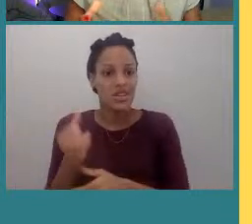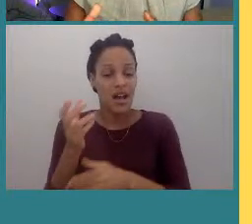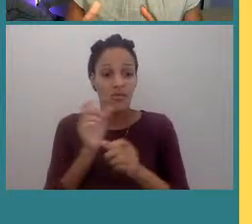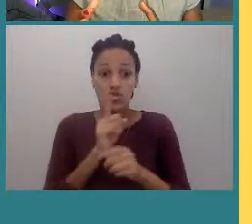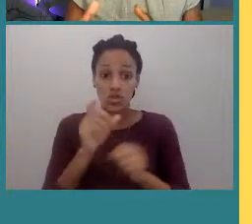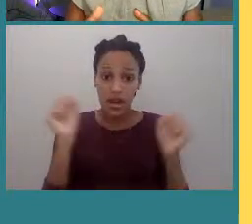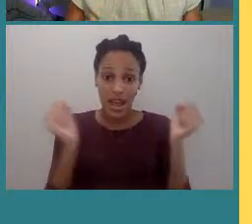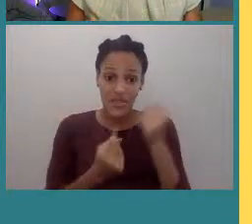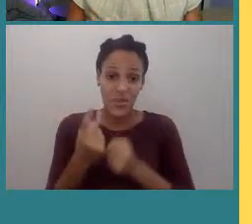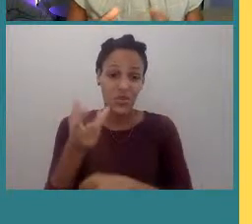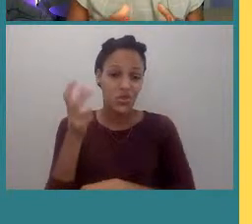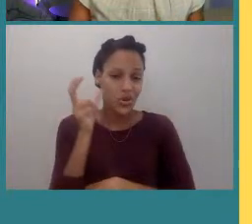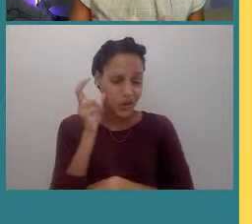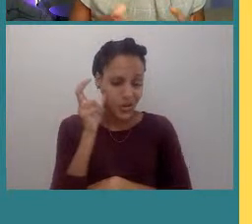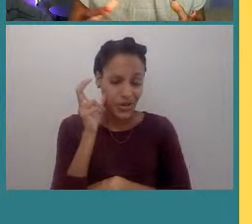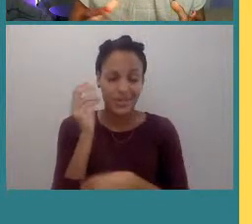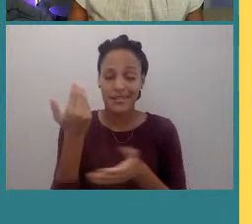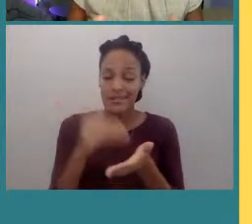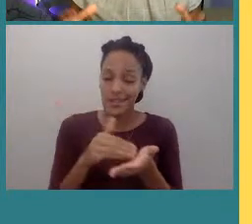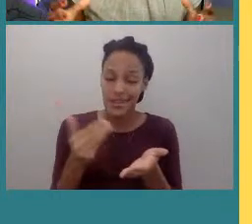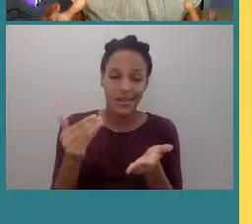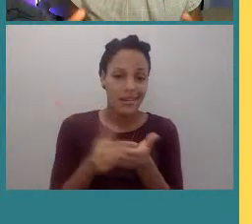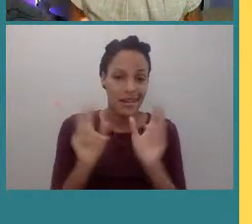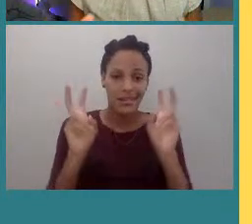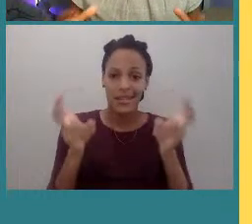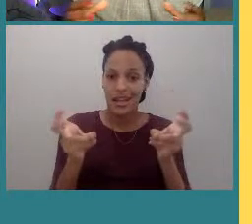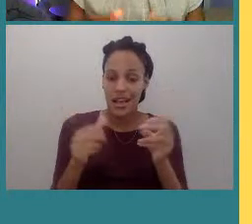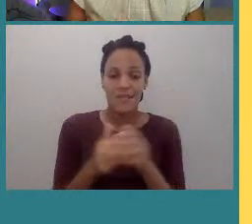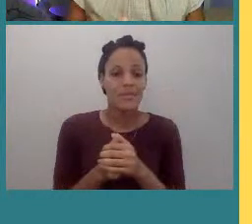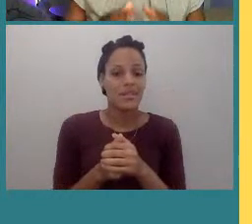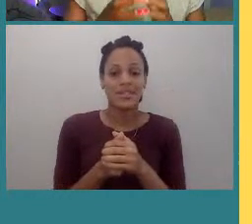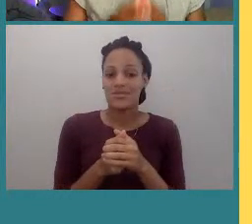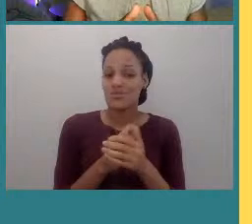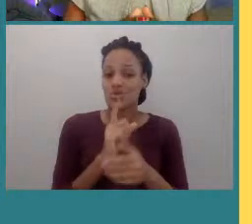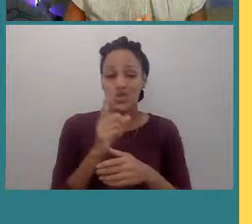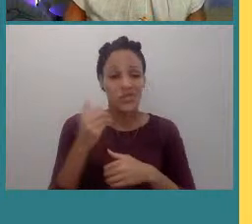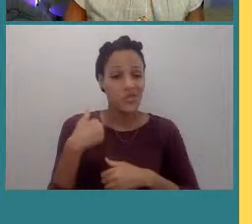reach here right now, in some way shape or form.